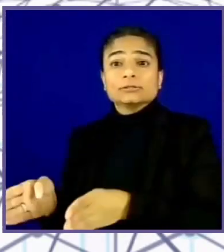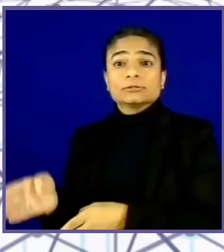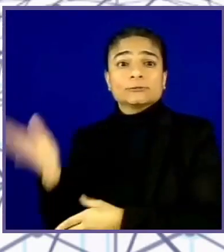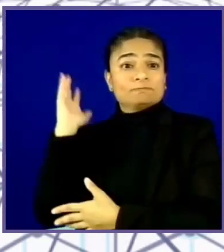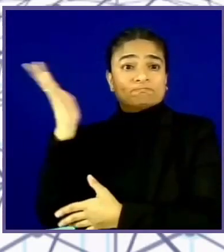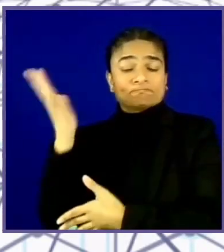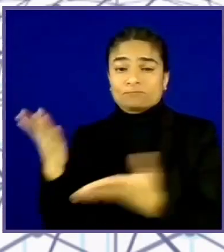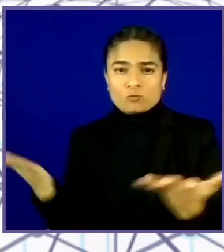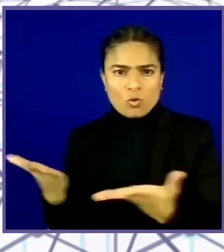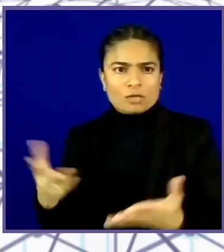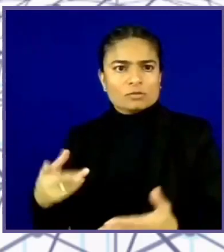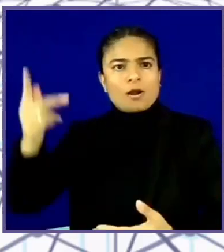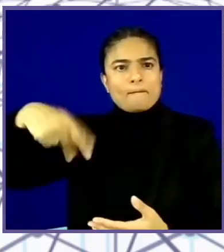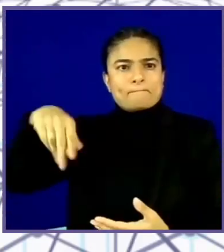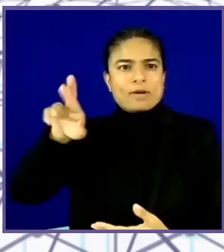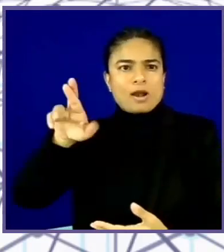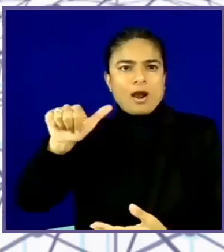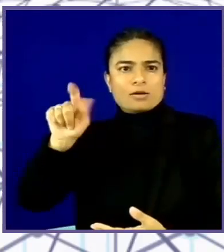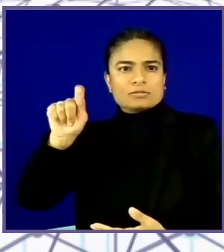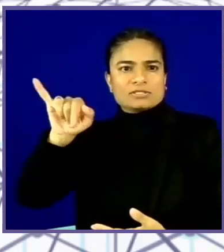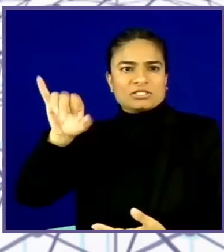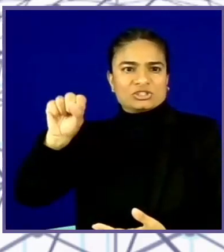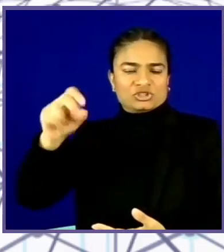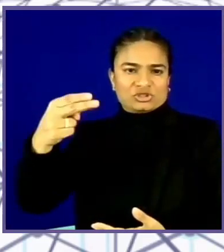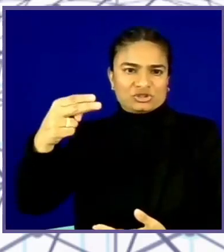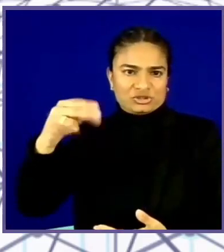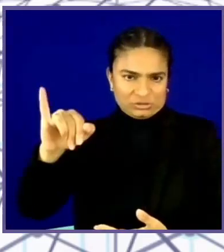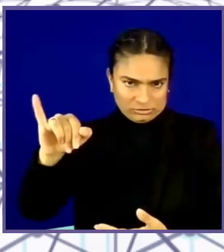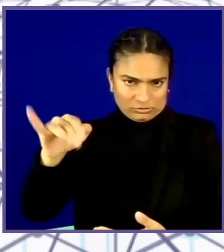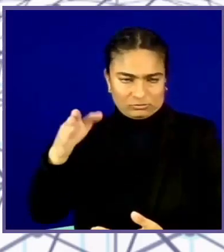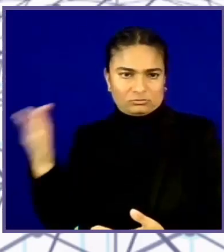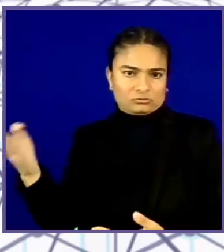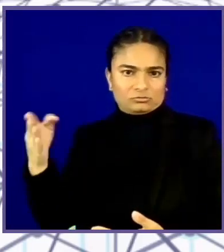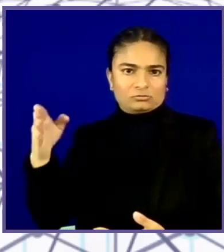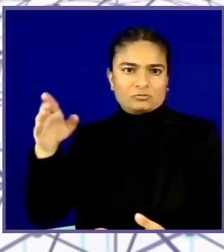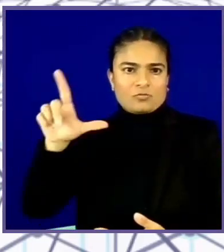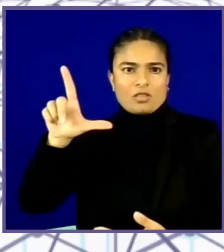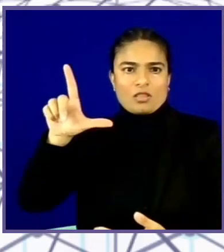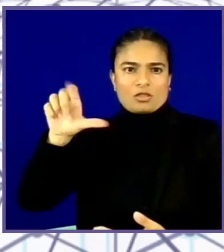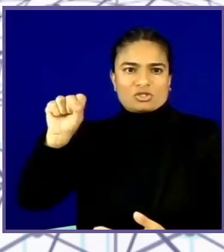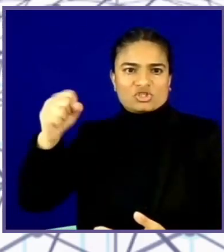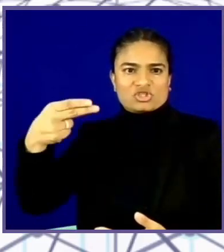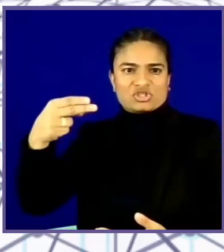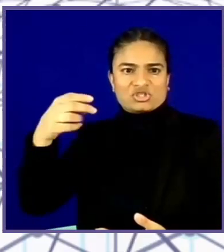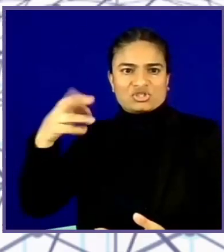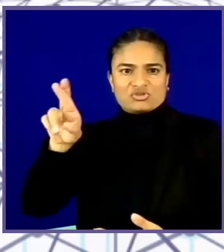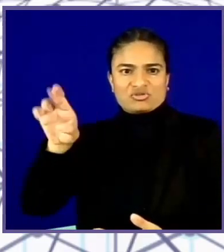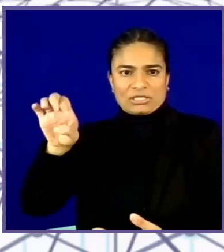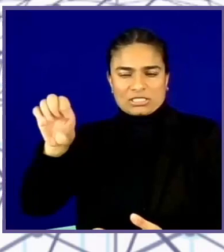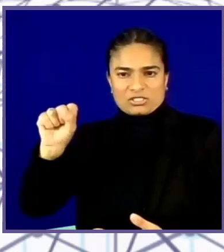He's the head of the Design Lab there that works on a range of products in the rehabilitation space.